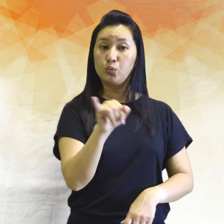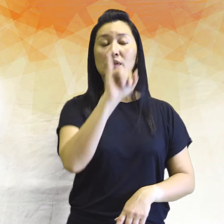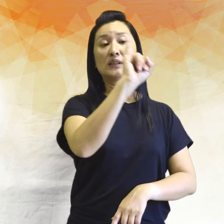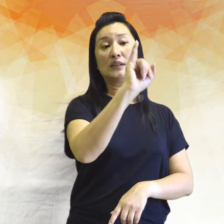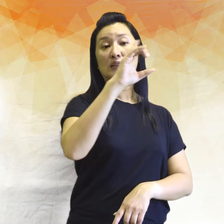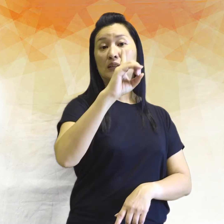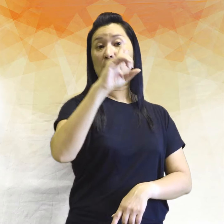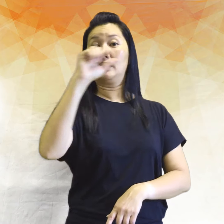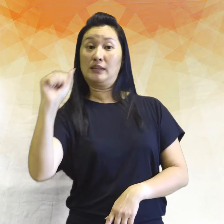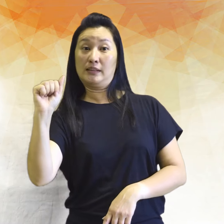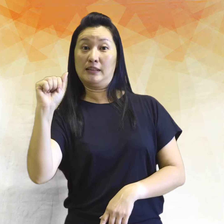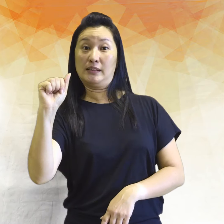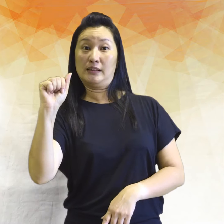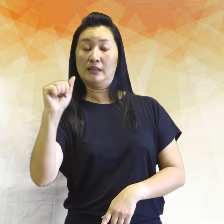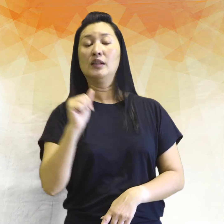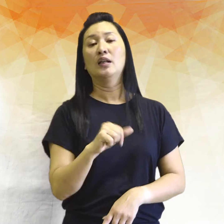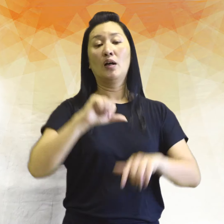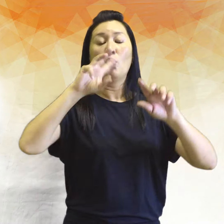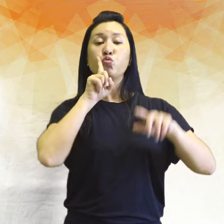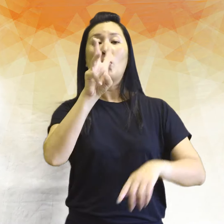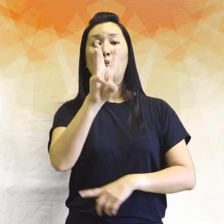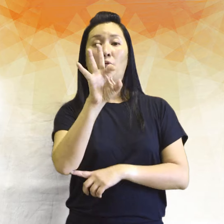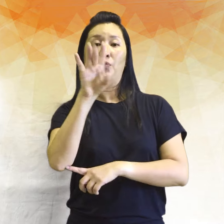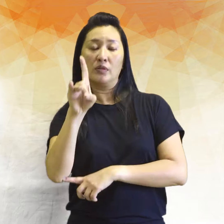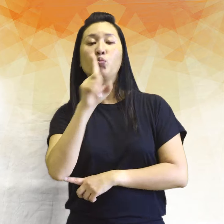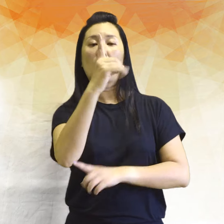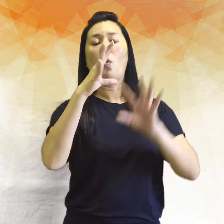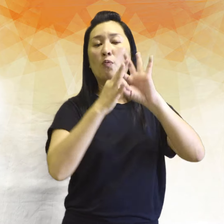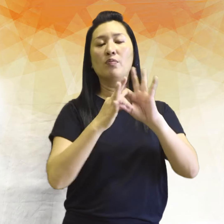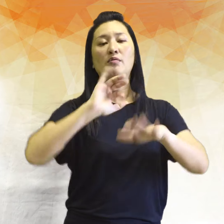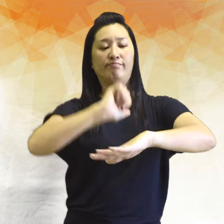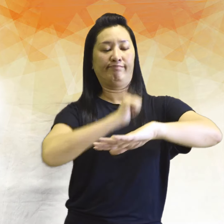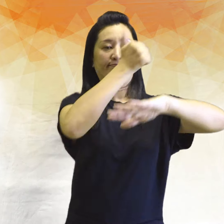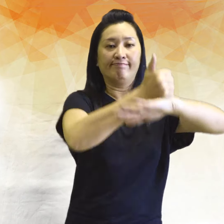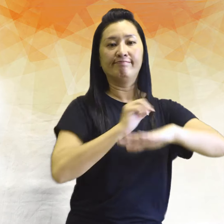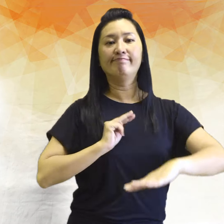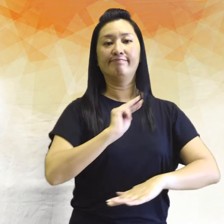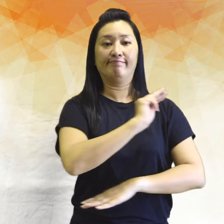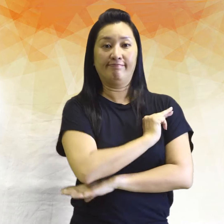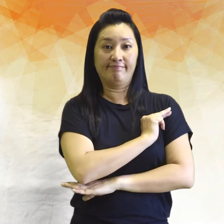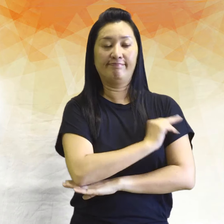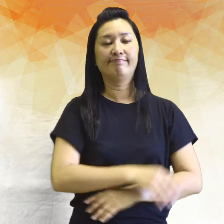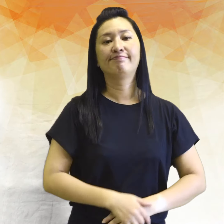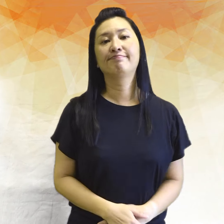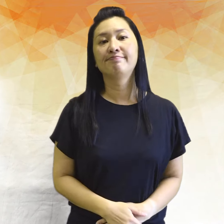The WFD is a founding member of the IDA.